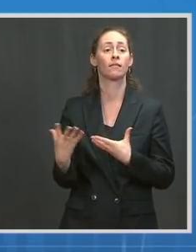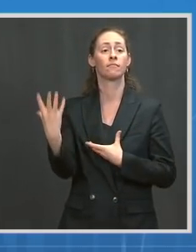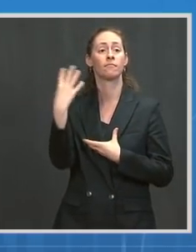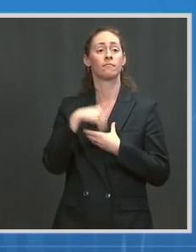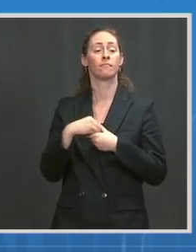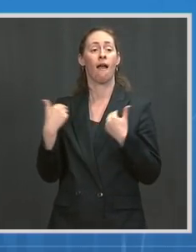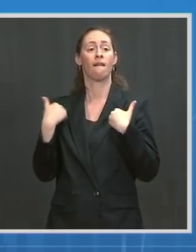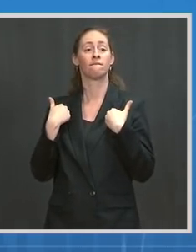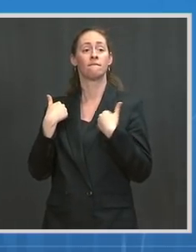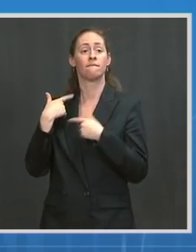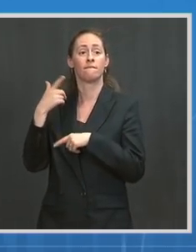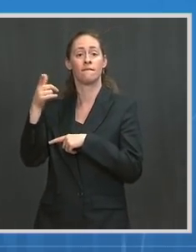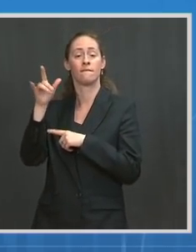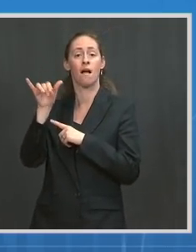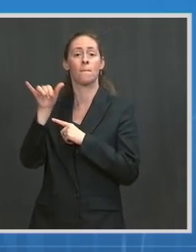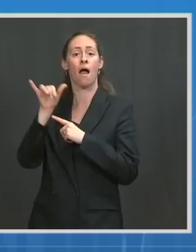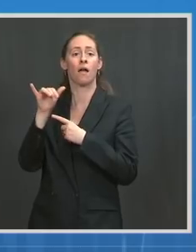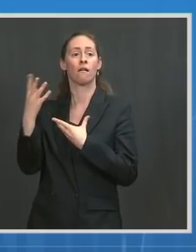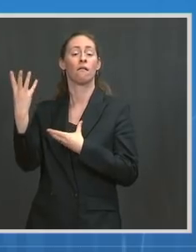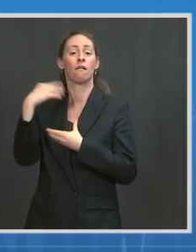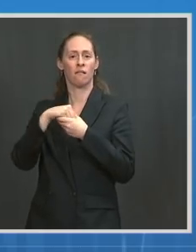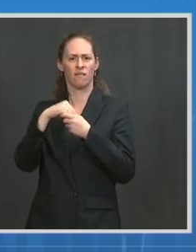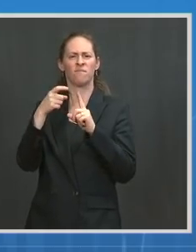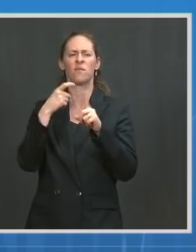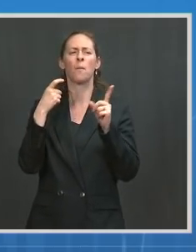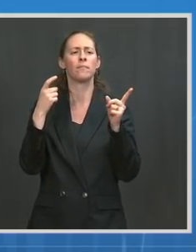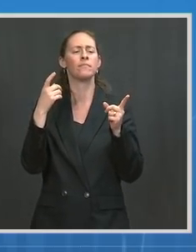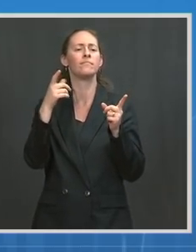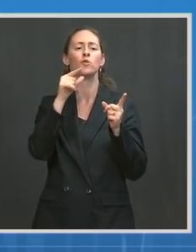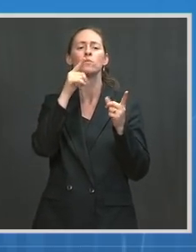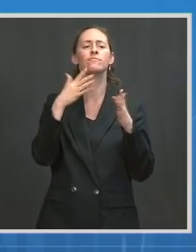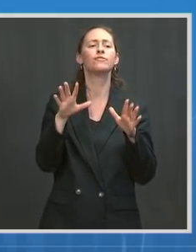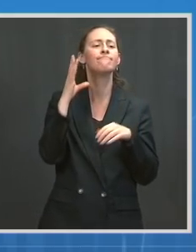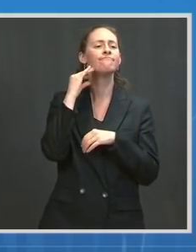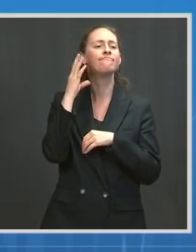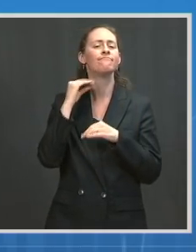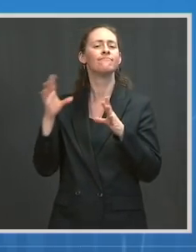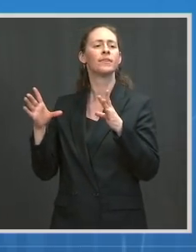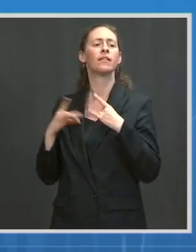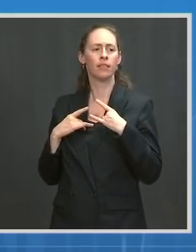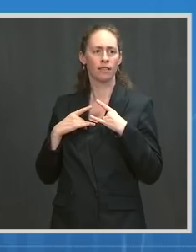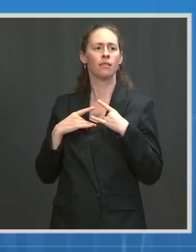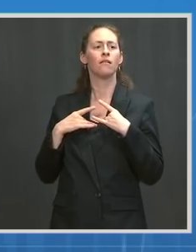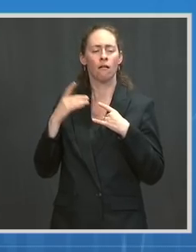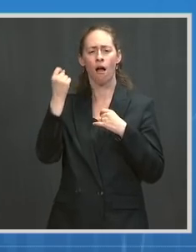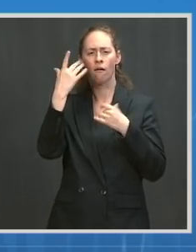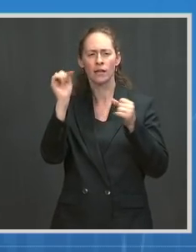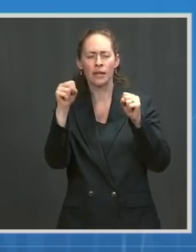by a particular platform technology technique. Let me explain. Next slide.